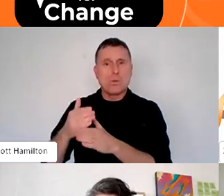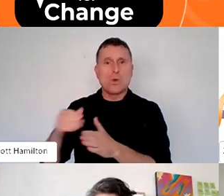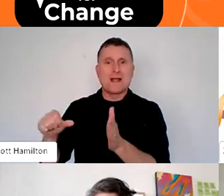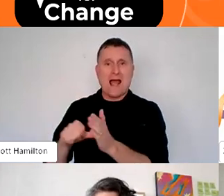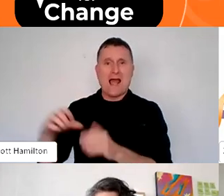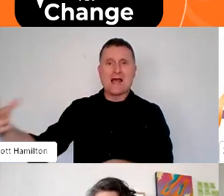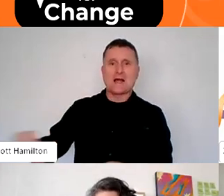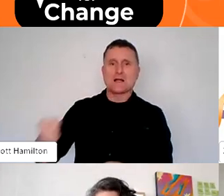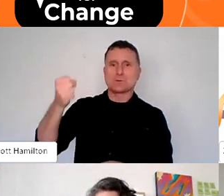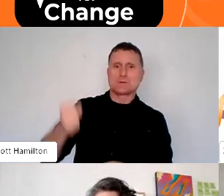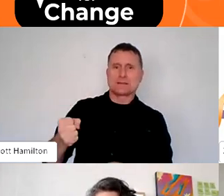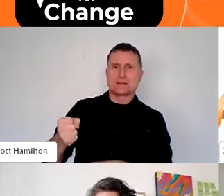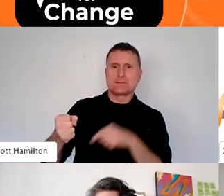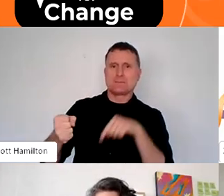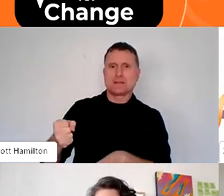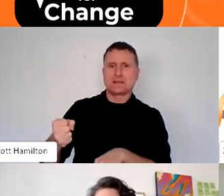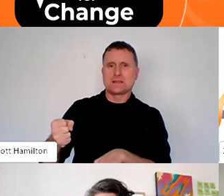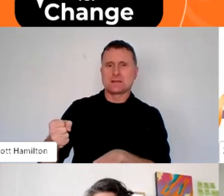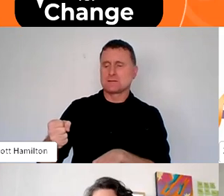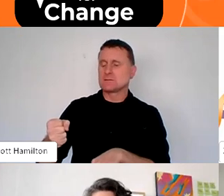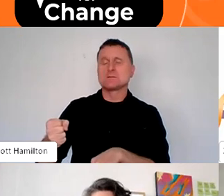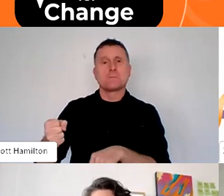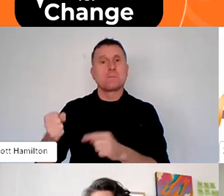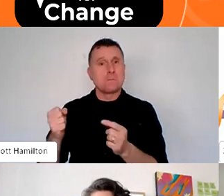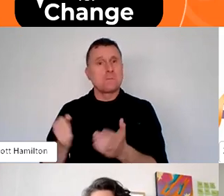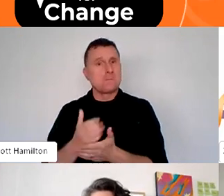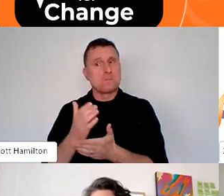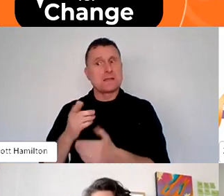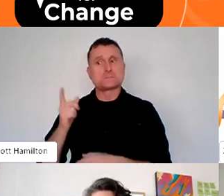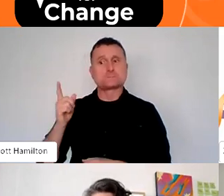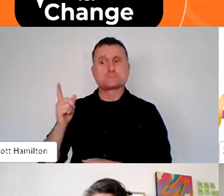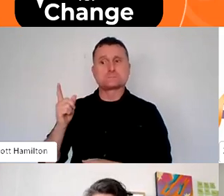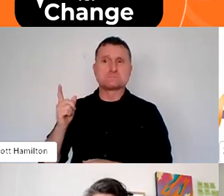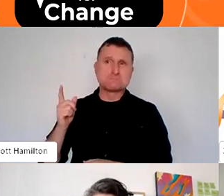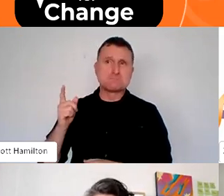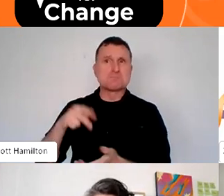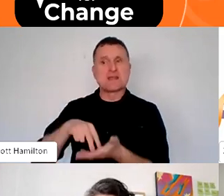whole range of everything that's there. So stand-downs we do use